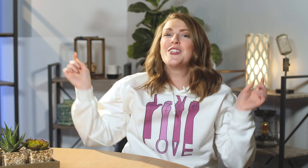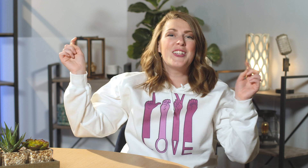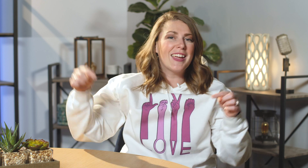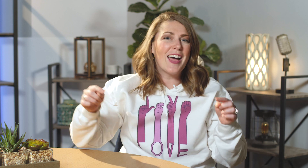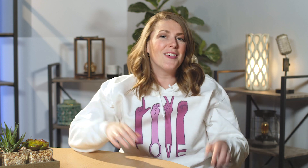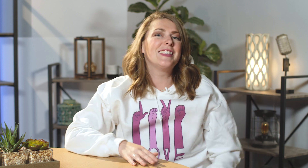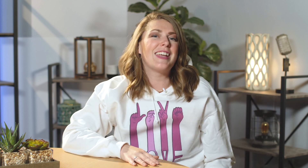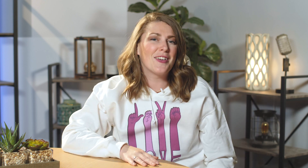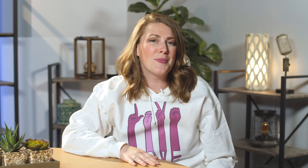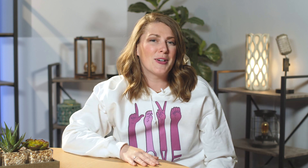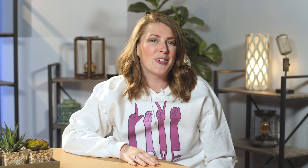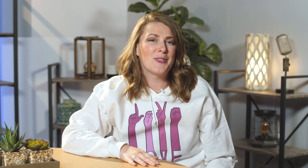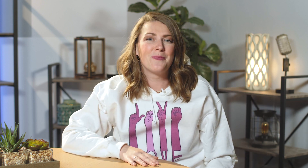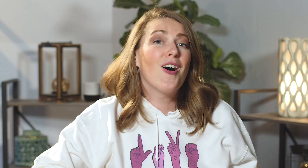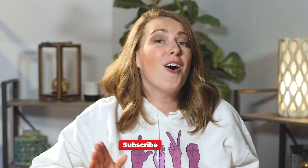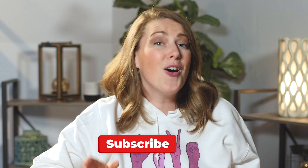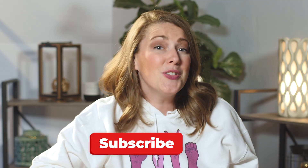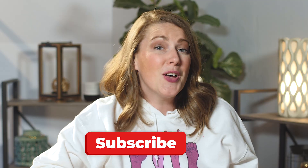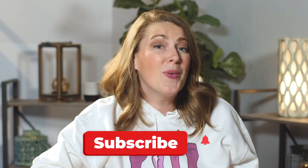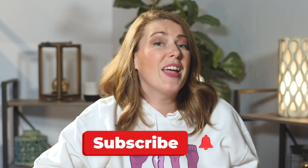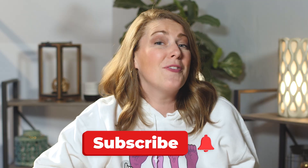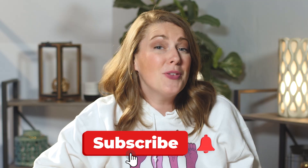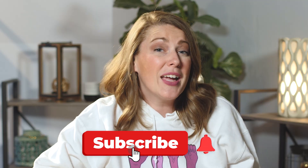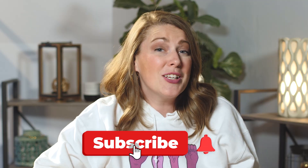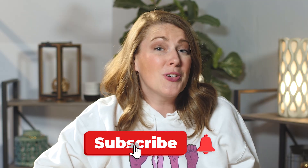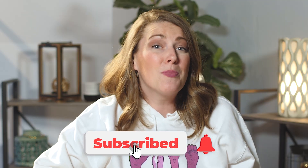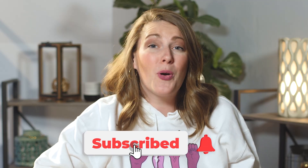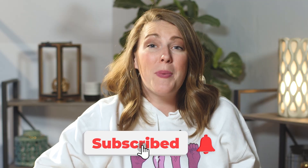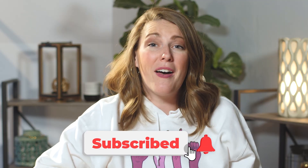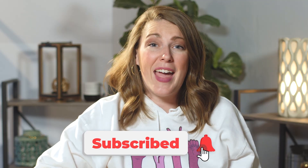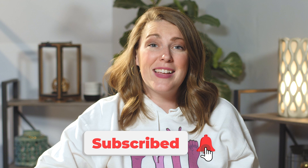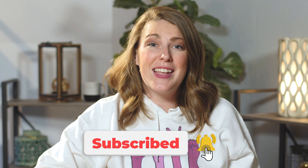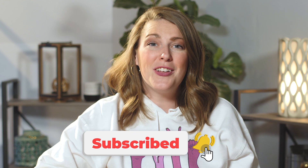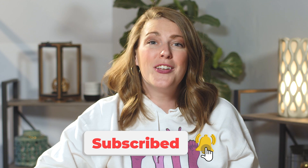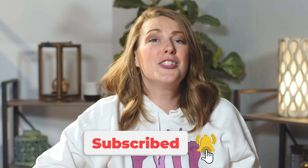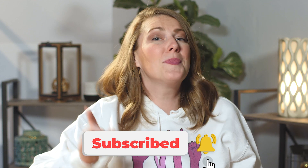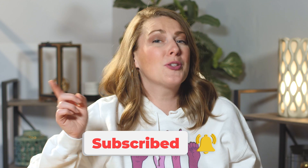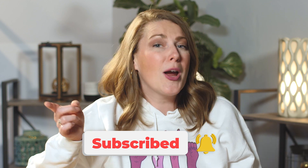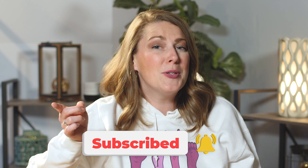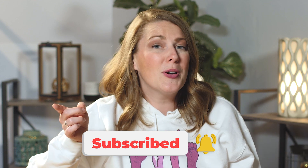check it out down in the merch also if you'd like to learn more about asl subscribe to our